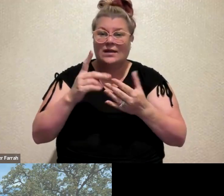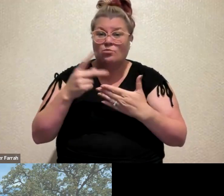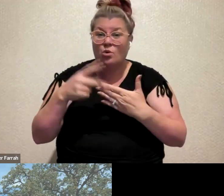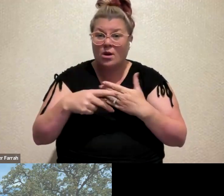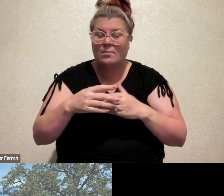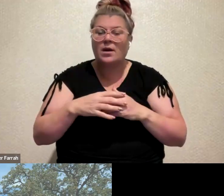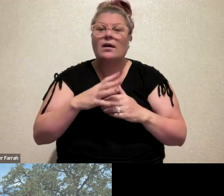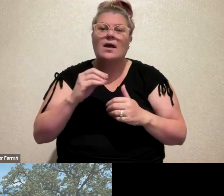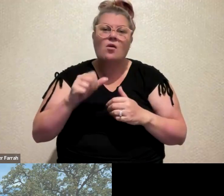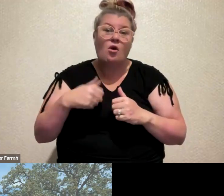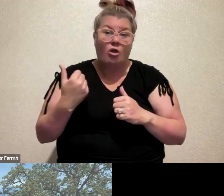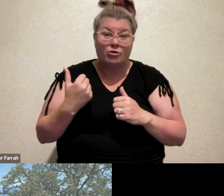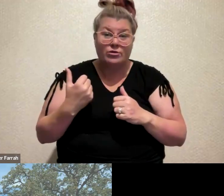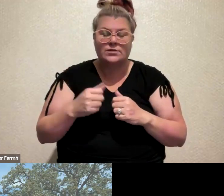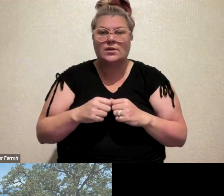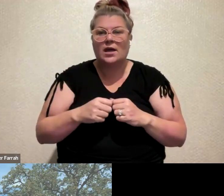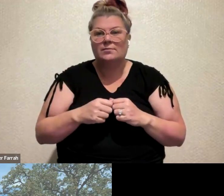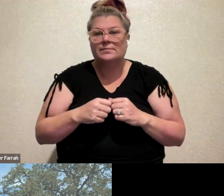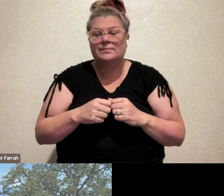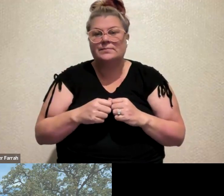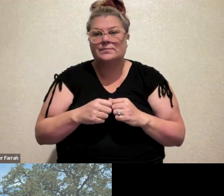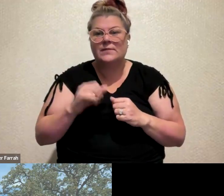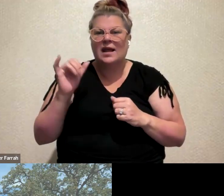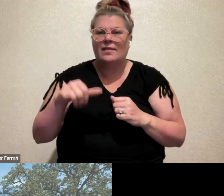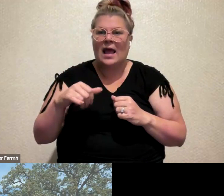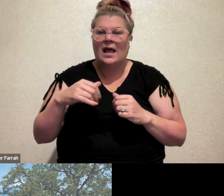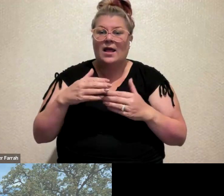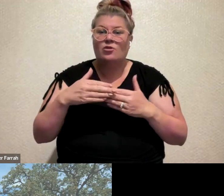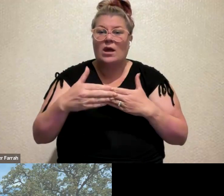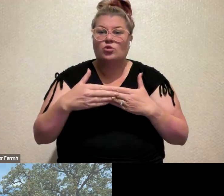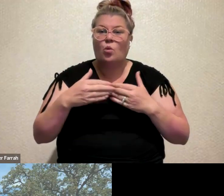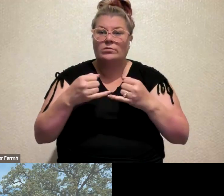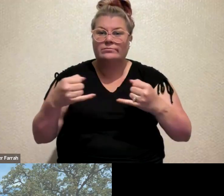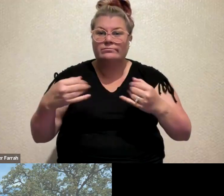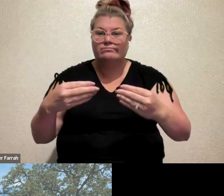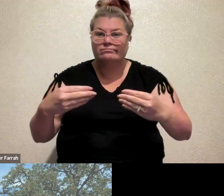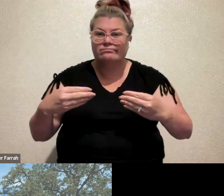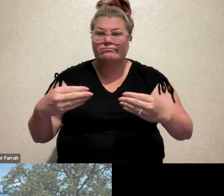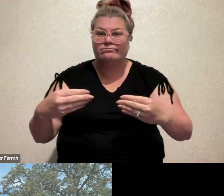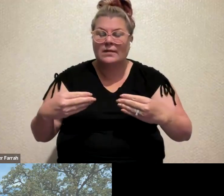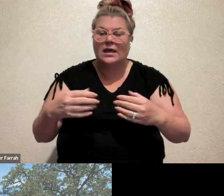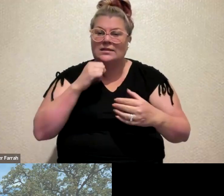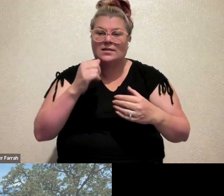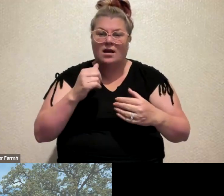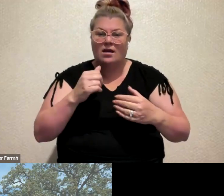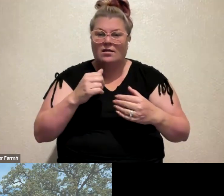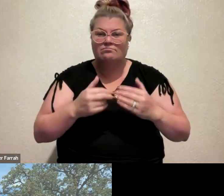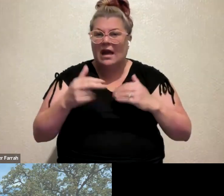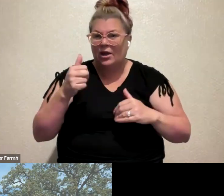and others that that threshold is not higher. So you know, there is a place, a section on the Plan